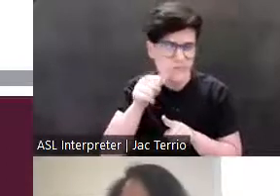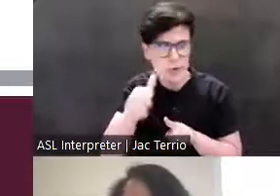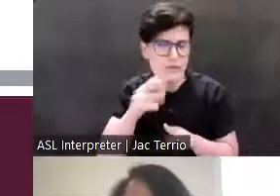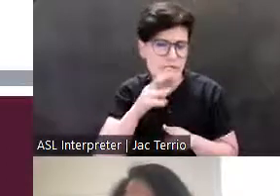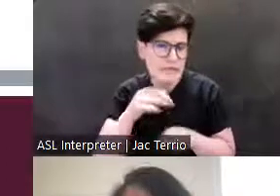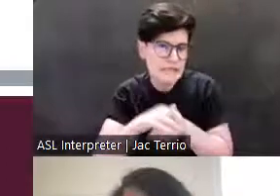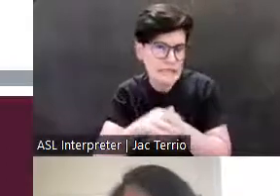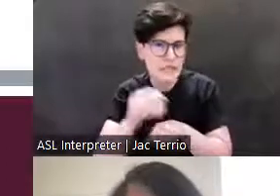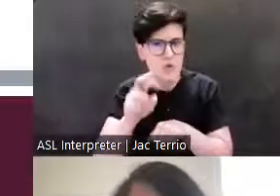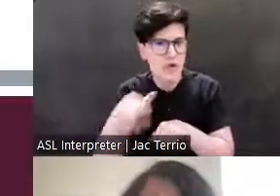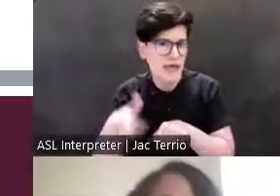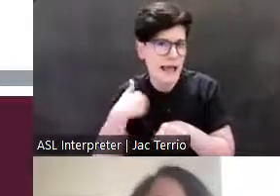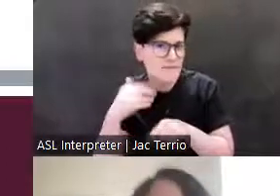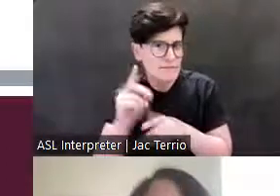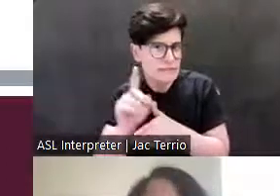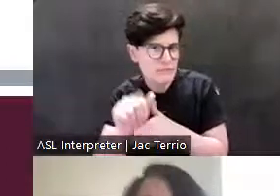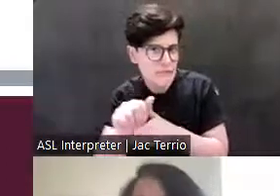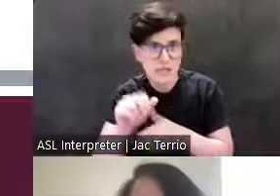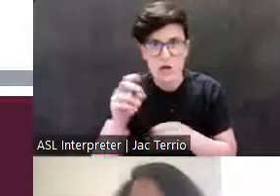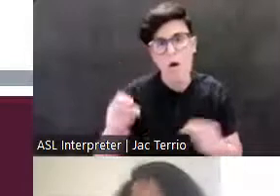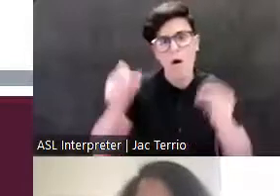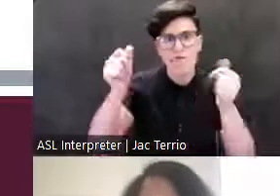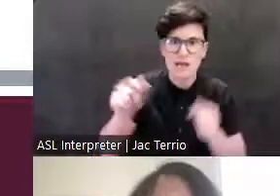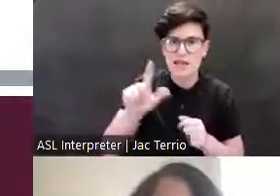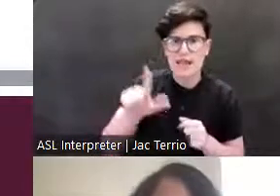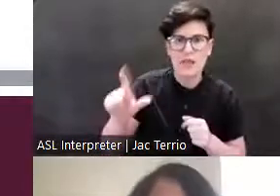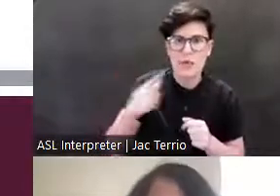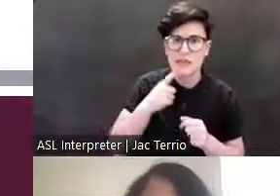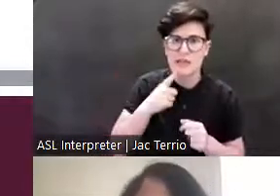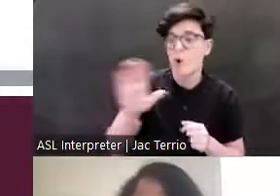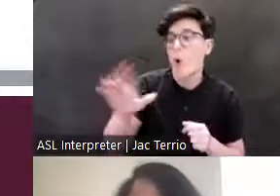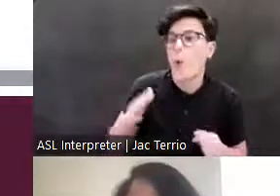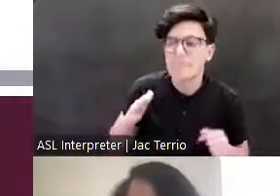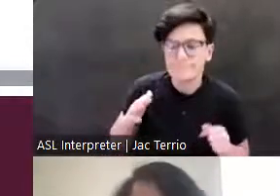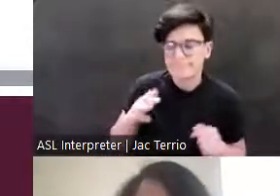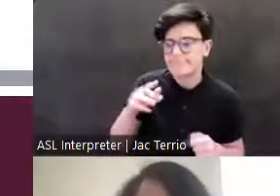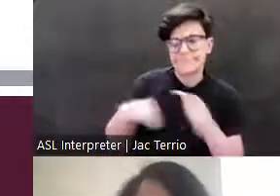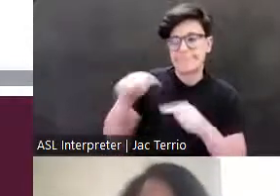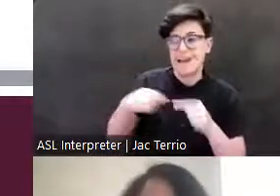All of a sudden, the landlord says I'm sorry, my apartments are all rented.